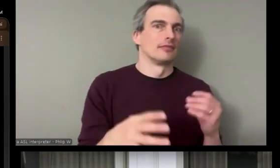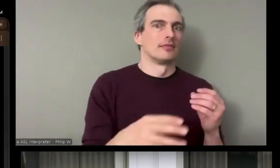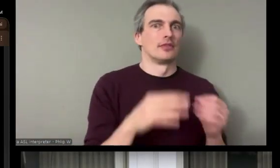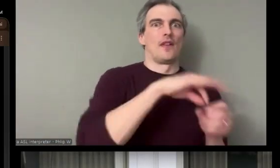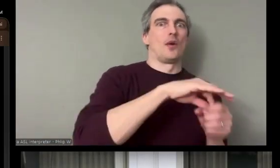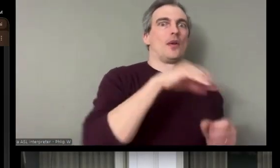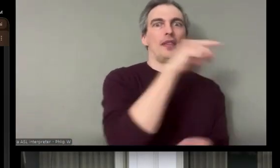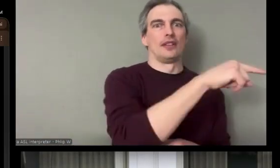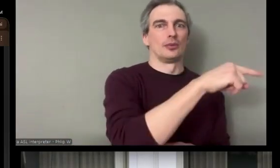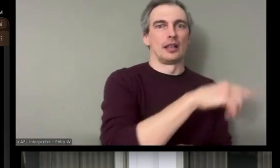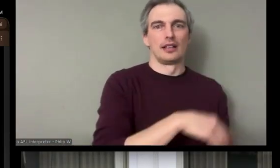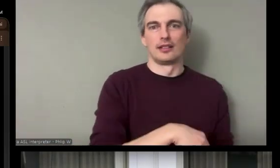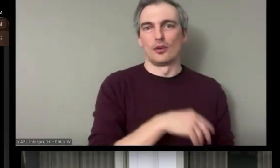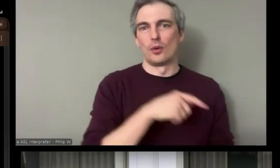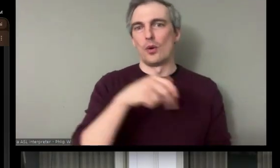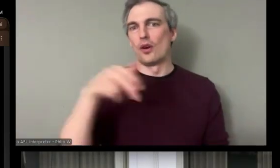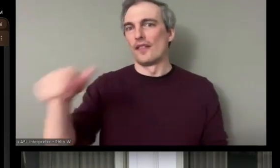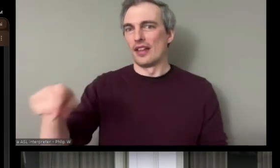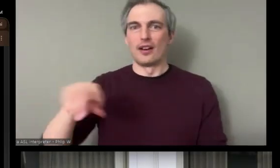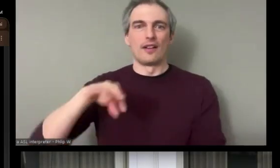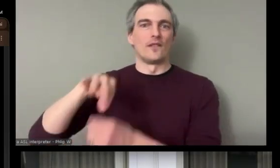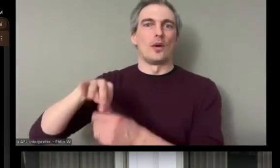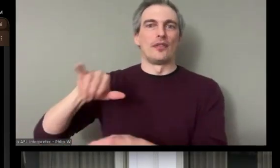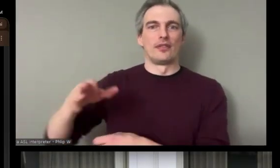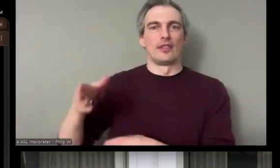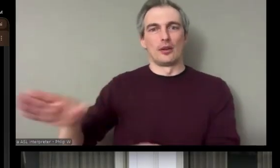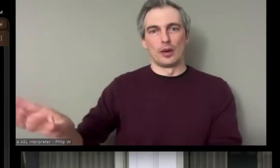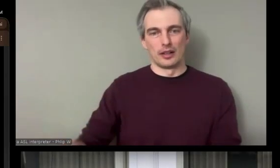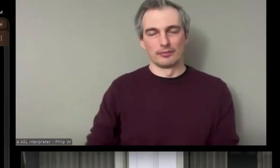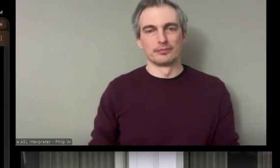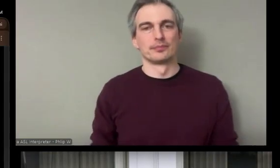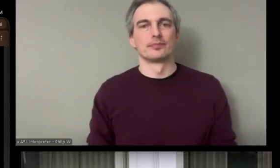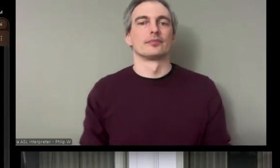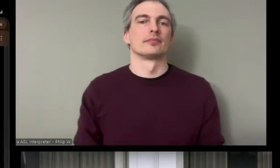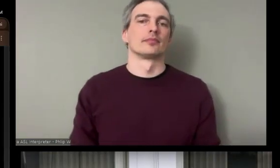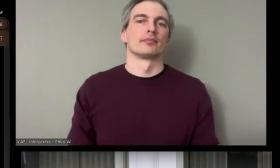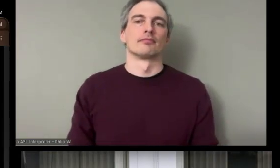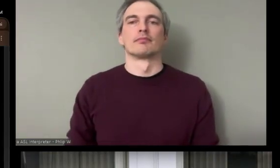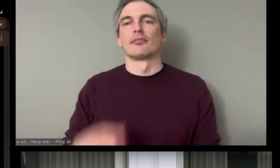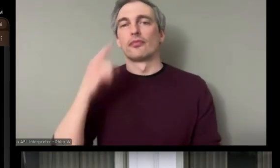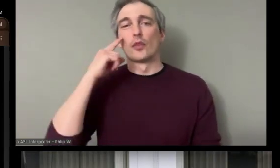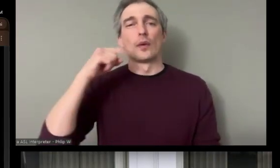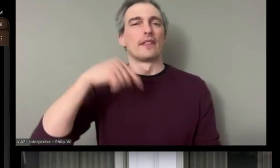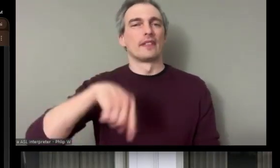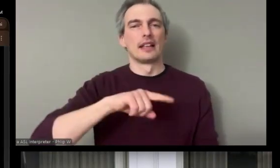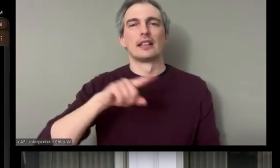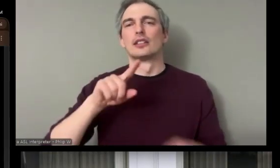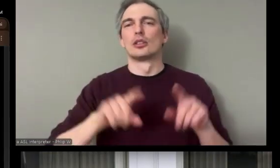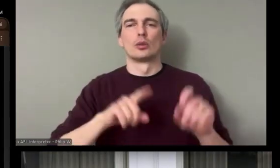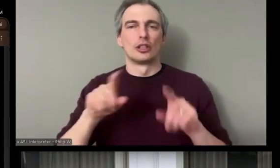And what I did was... For these questions, I was doing this point of... First,